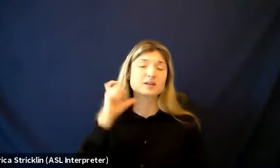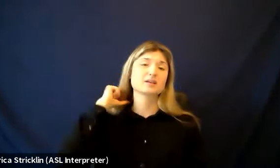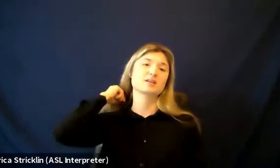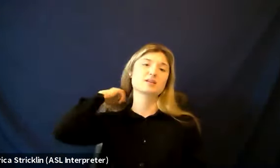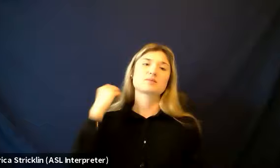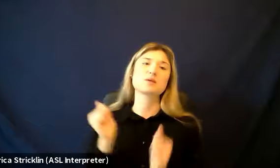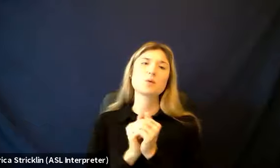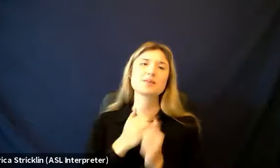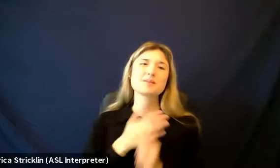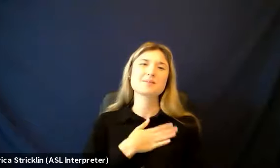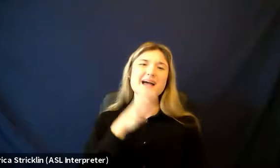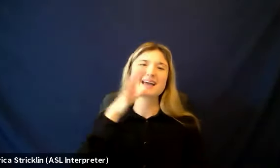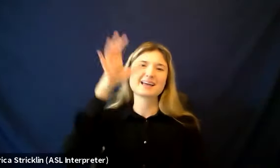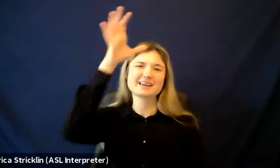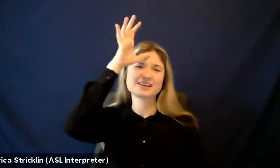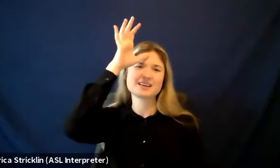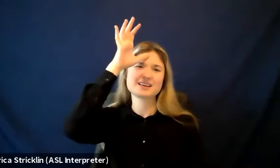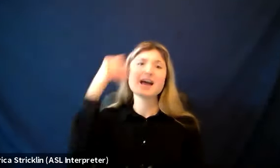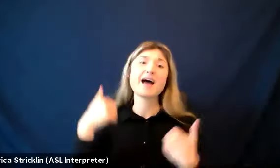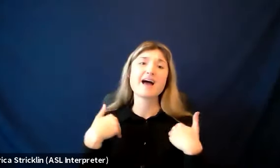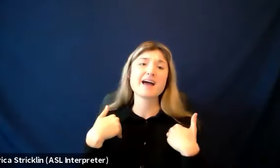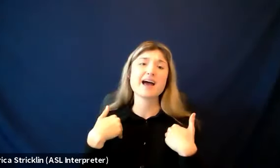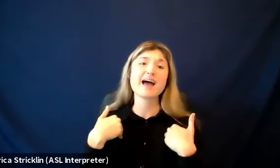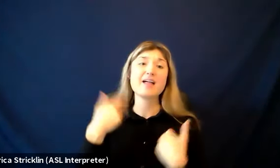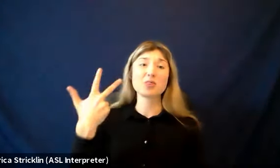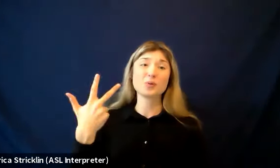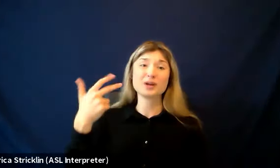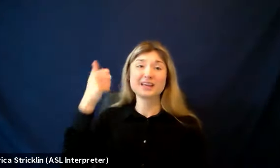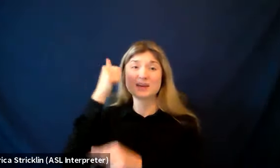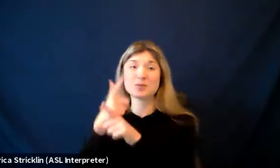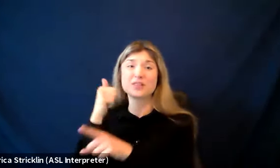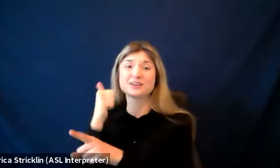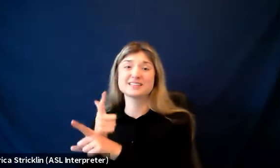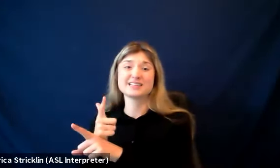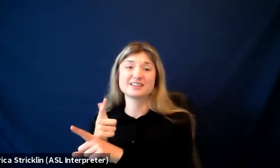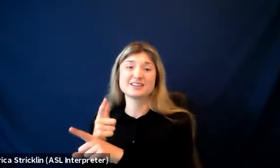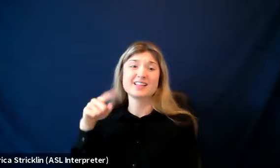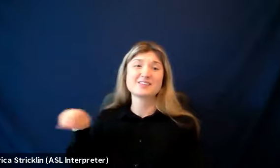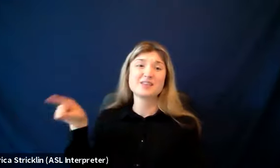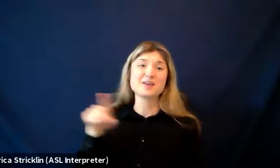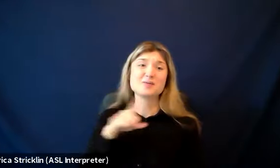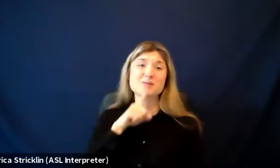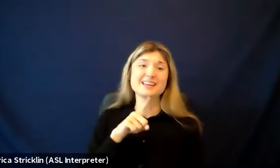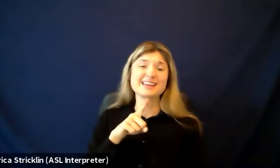my parents. Oh, I had three other siblings so they, they really never.